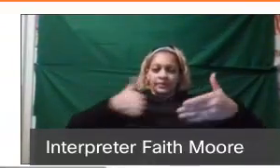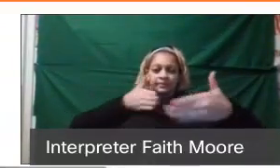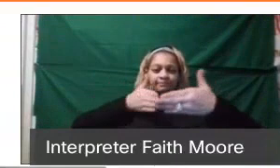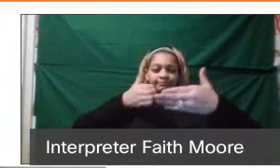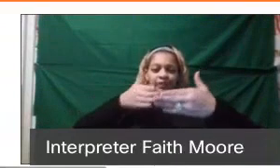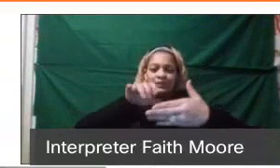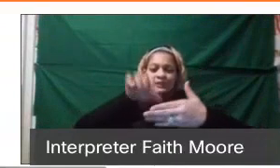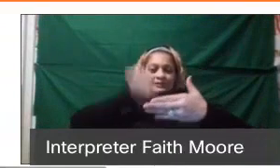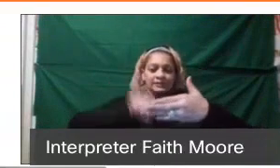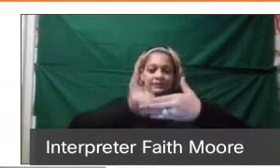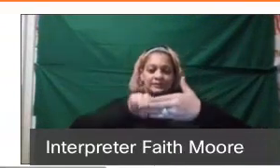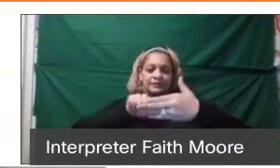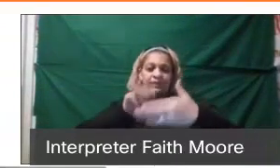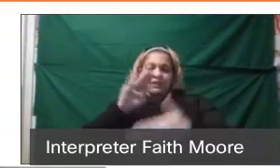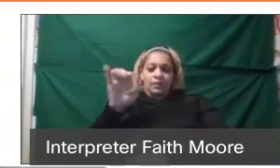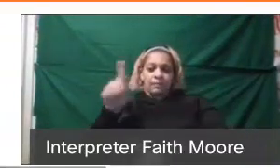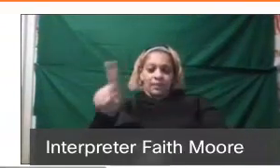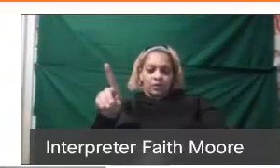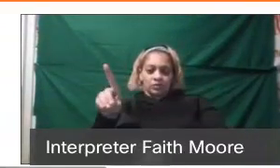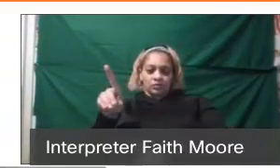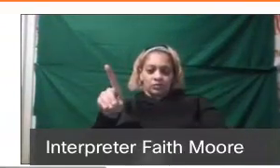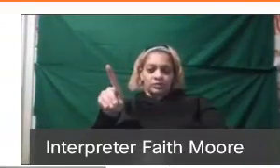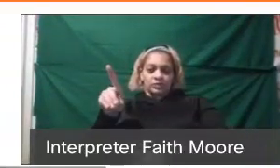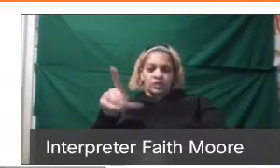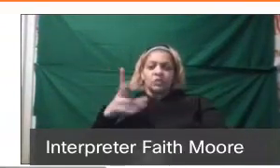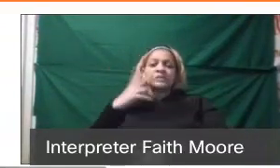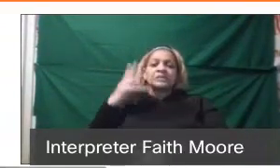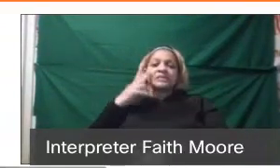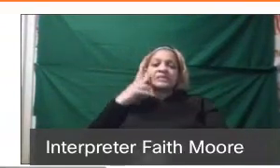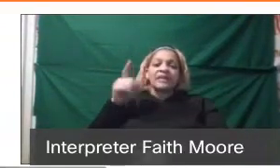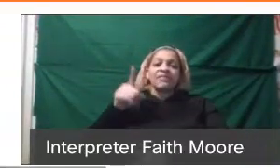So, just just the North here and see the widening and the parking spaces are.